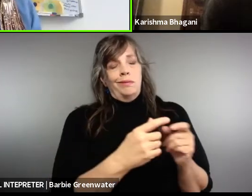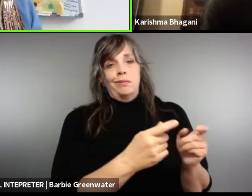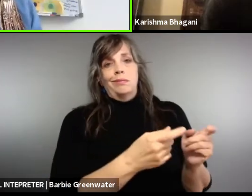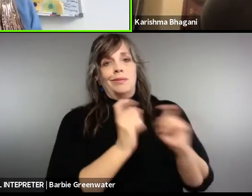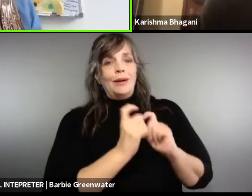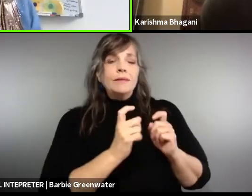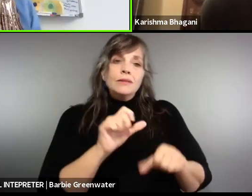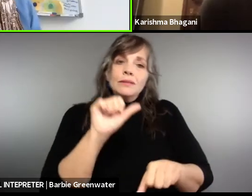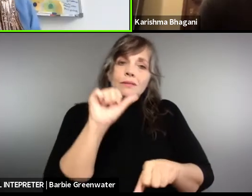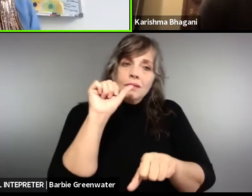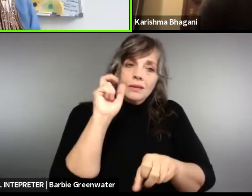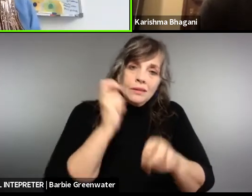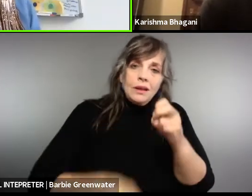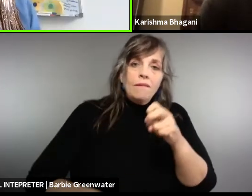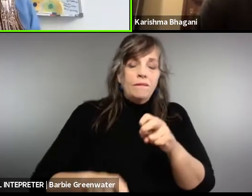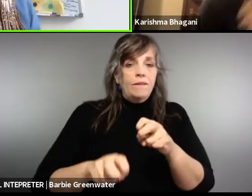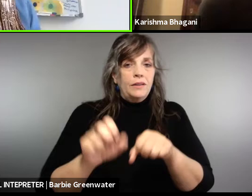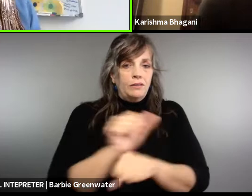an excellent artistic director, Madani Younis.